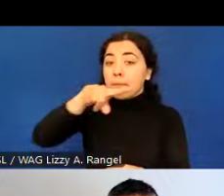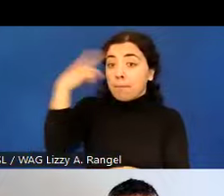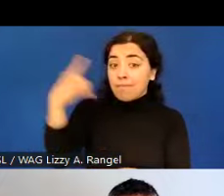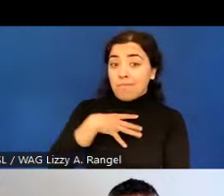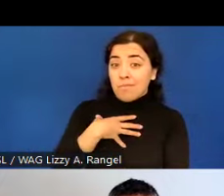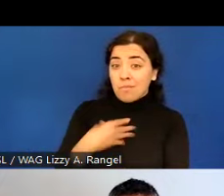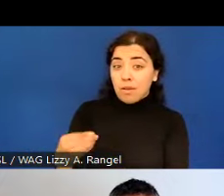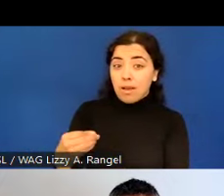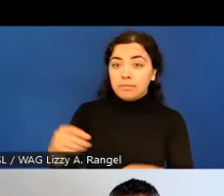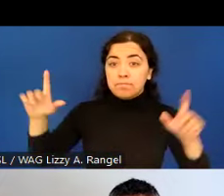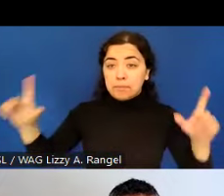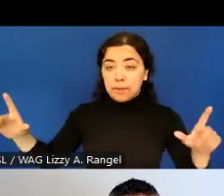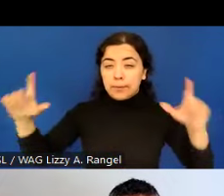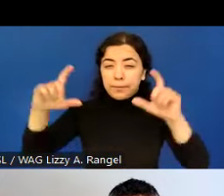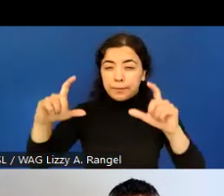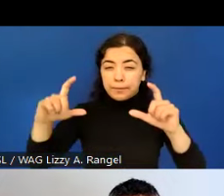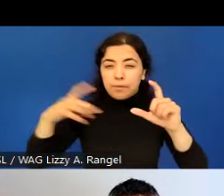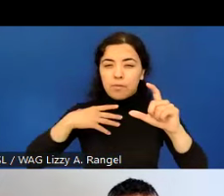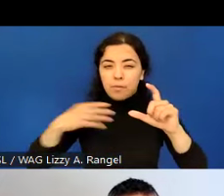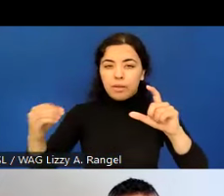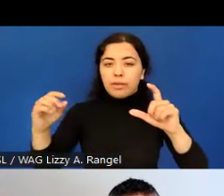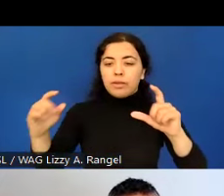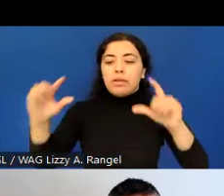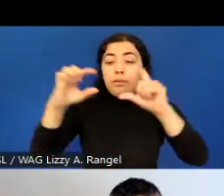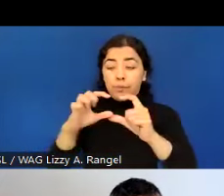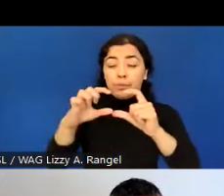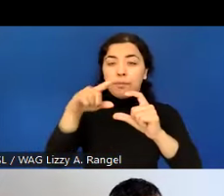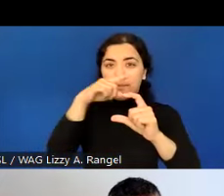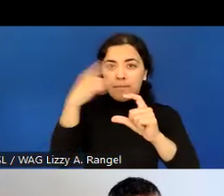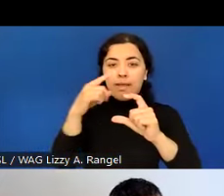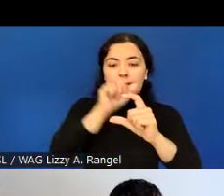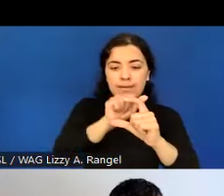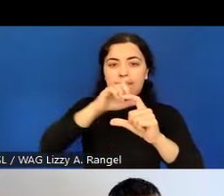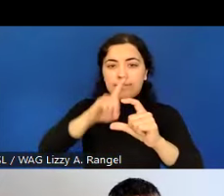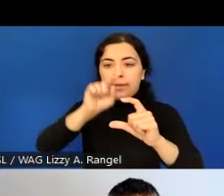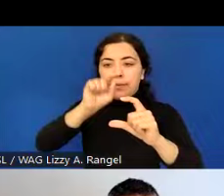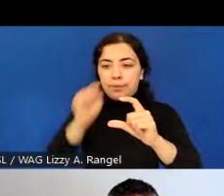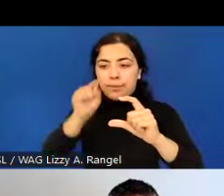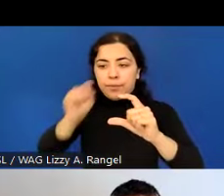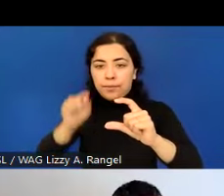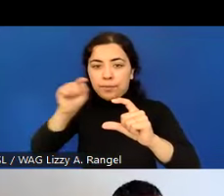Which is the letters A and D inside the outline of a television monitor. In the